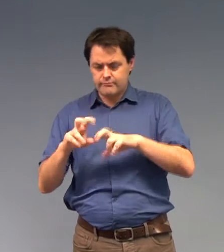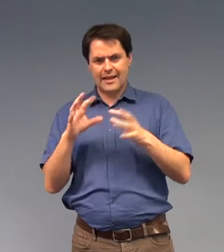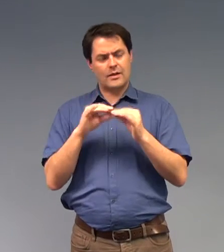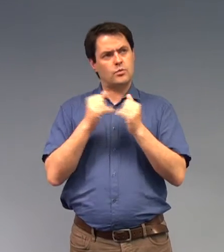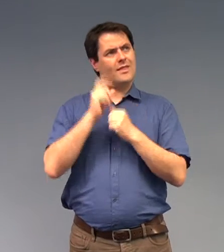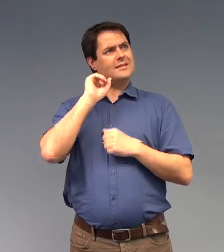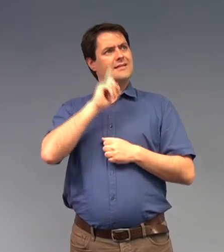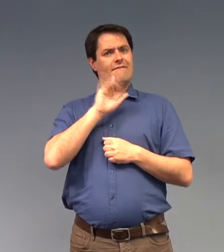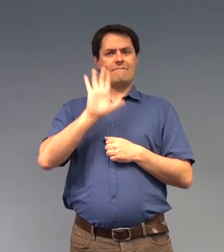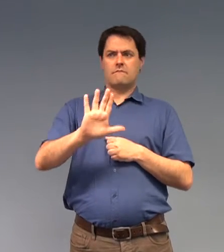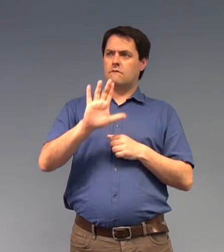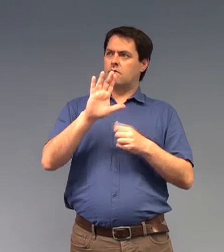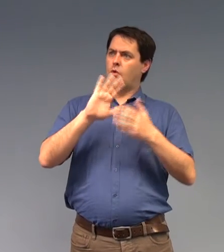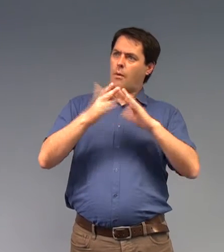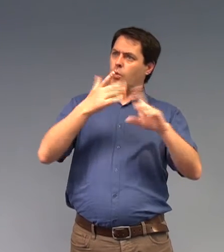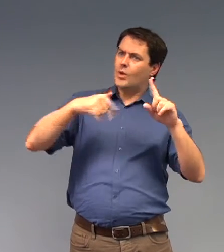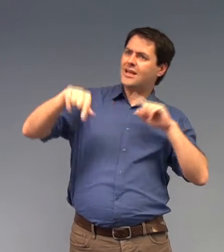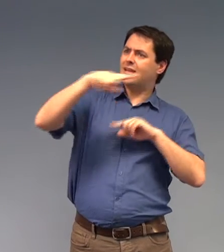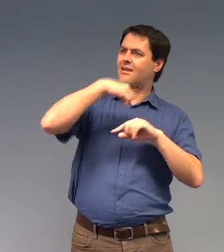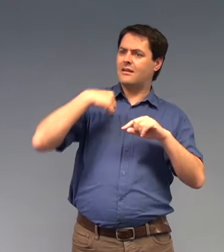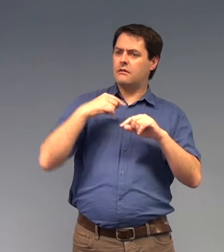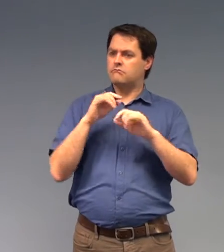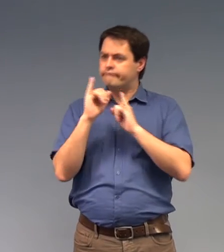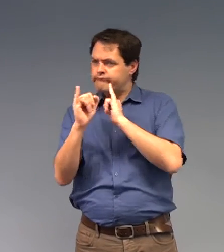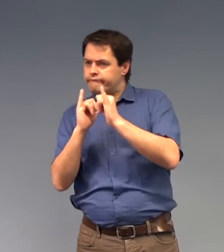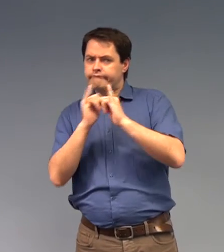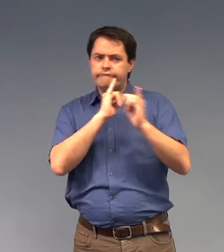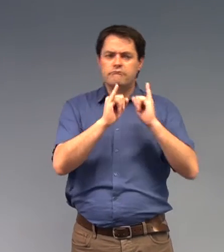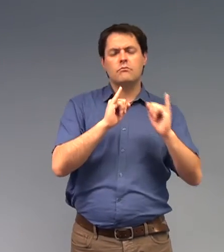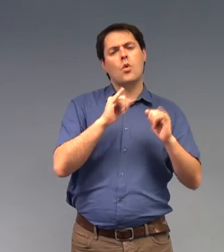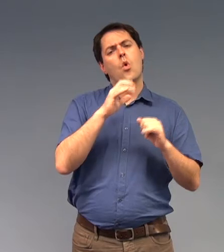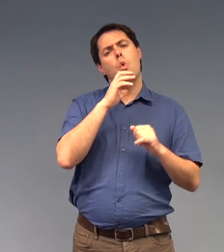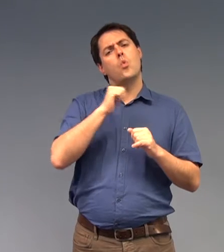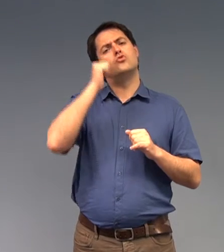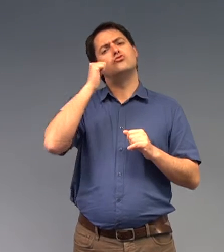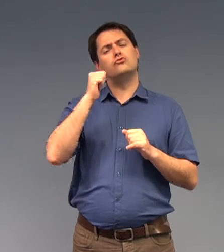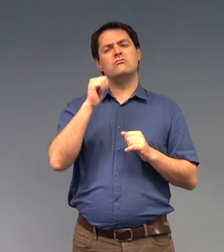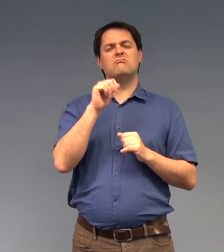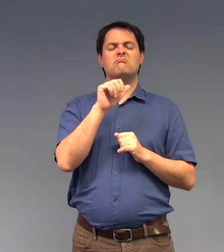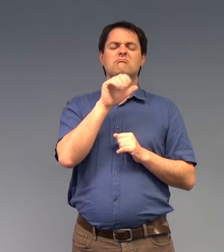and we looked at Deaf people who worked in the community